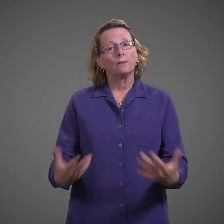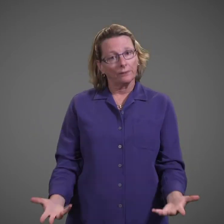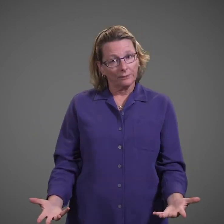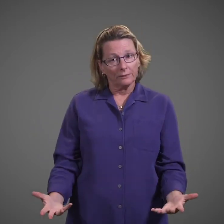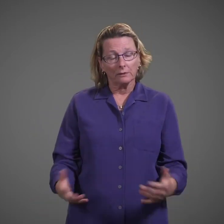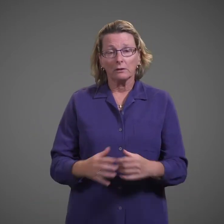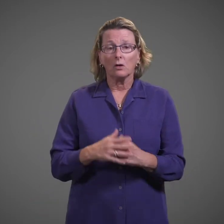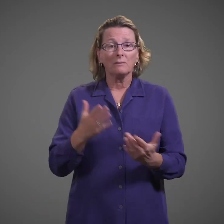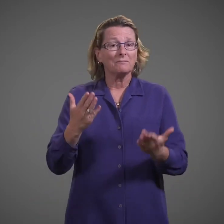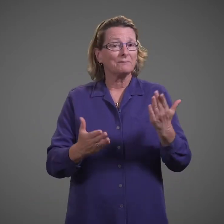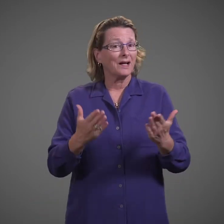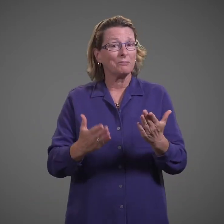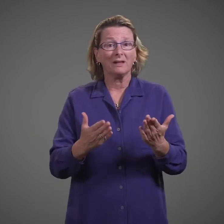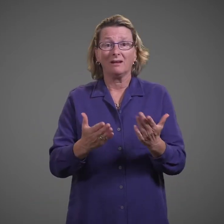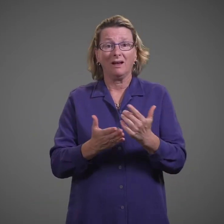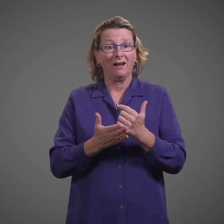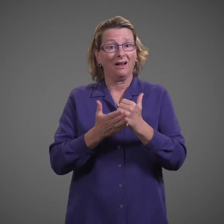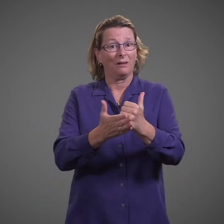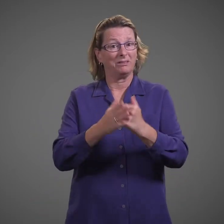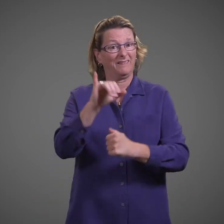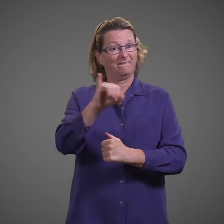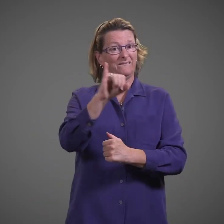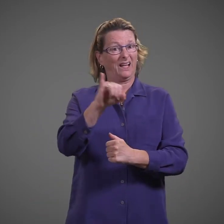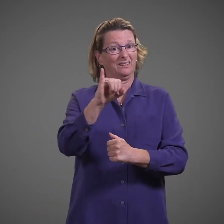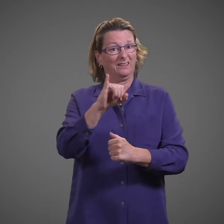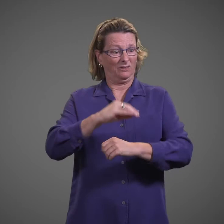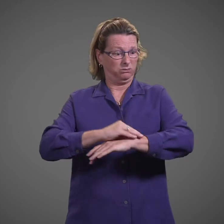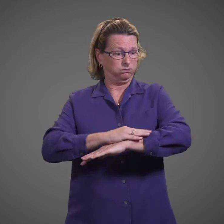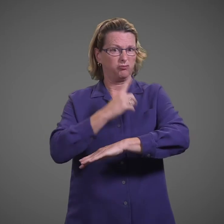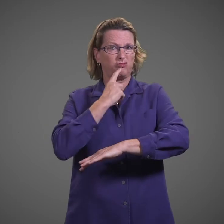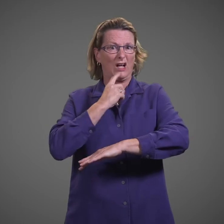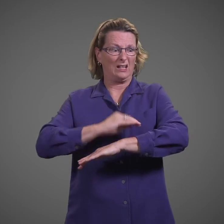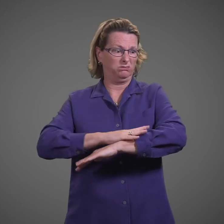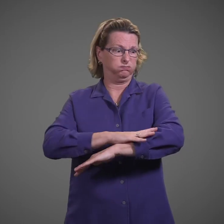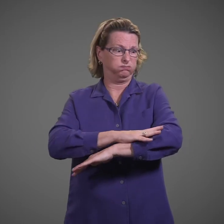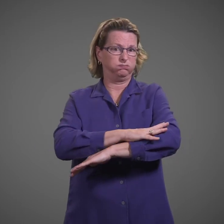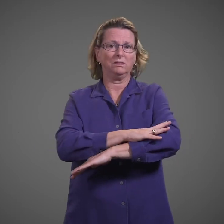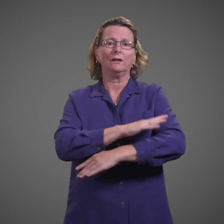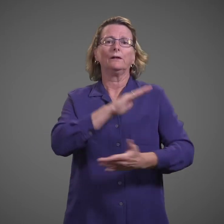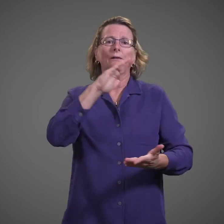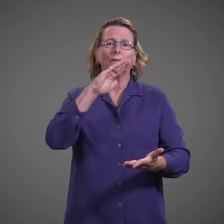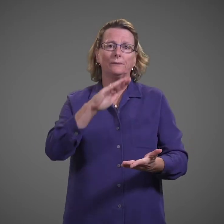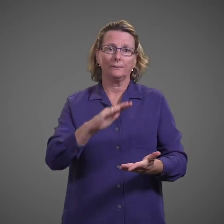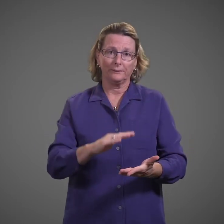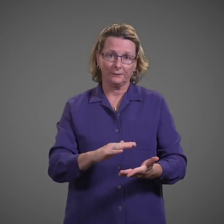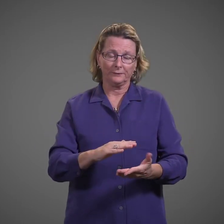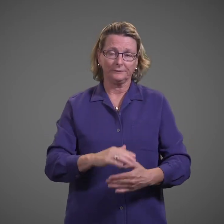Also it can help resolve infections more quickly.